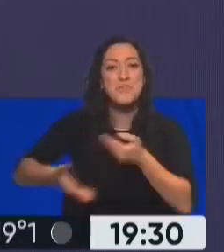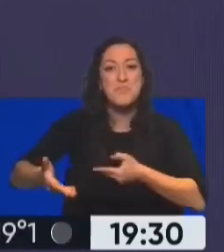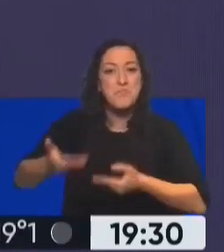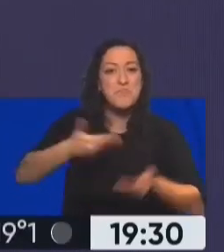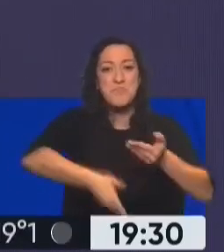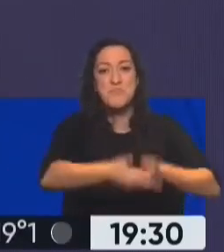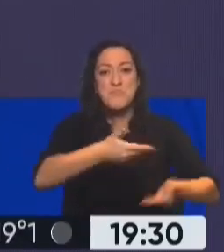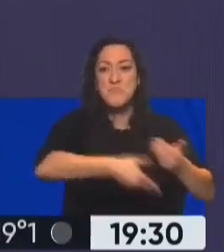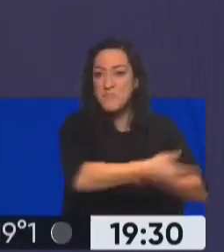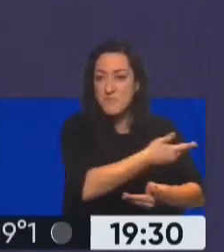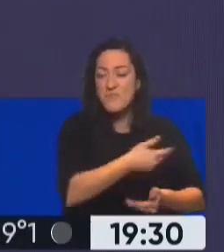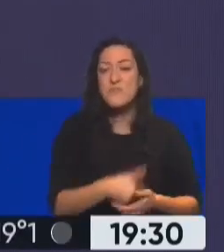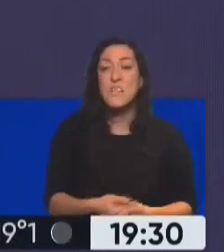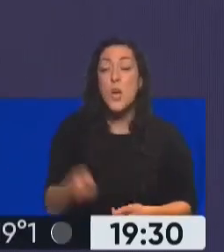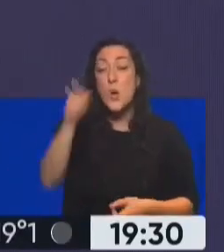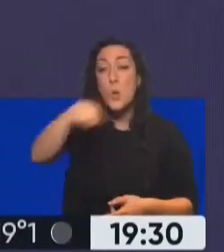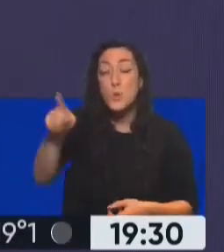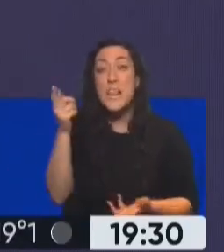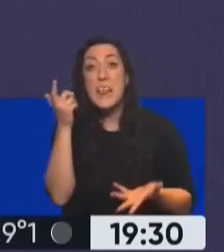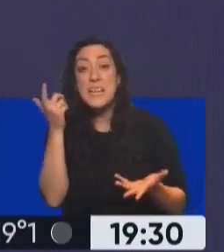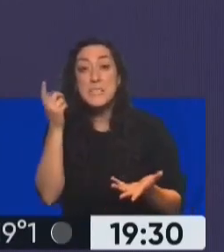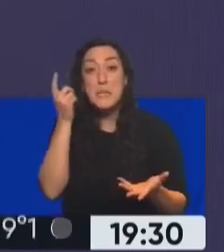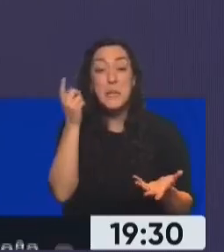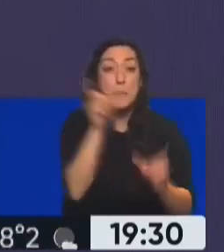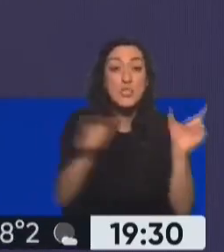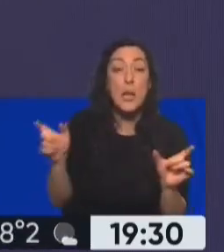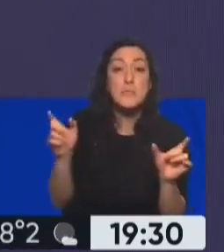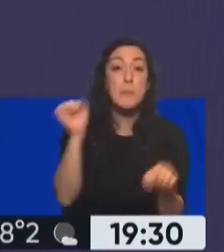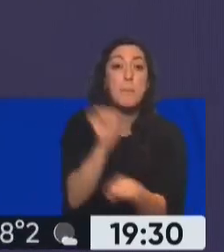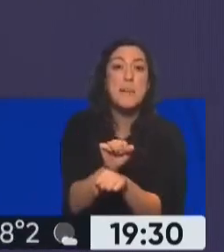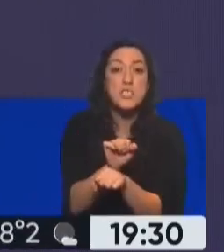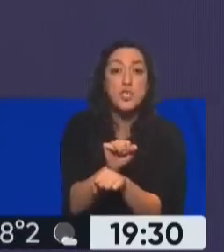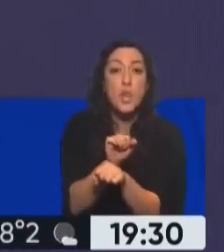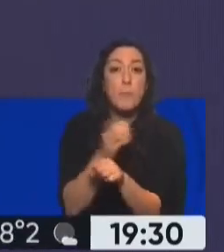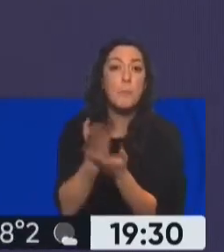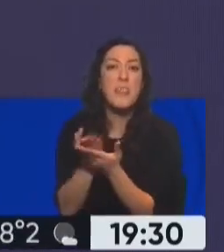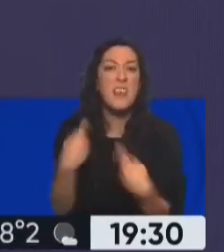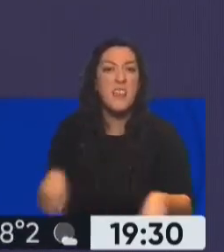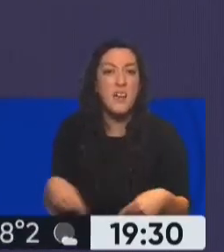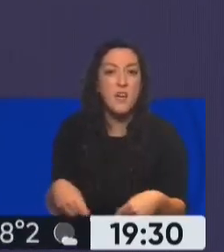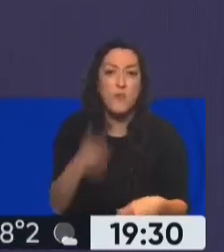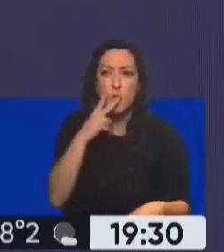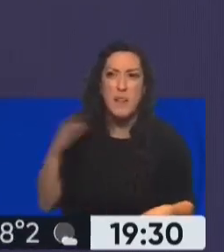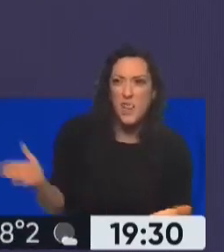I mean, what did the prisoners ask for? They asked for cigarettes. Did they suddenly start smoking?